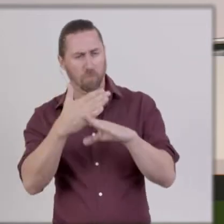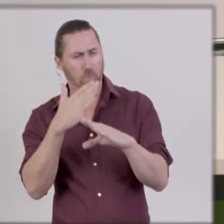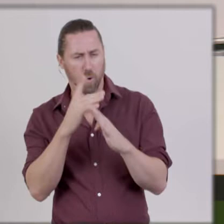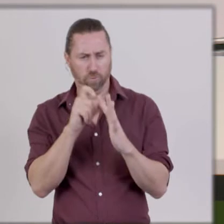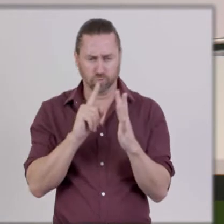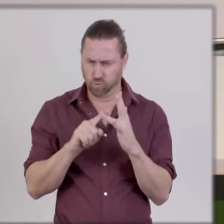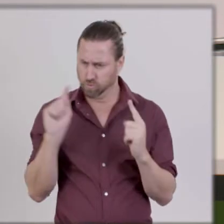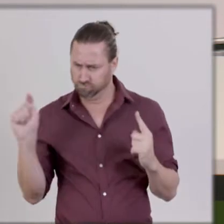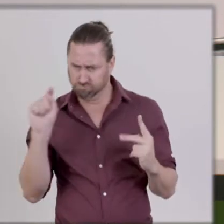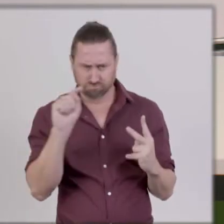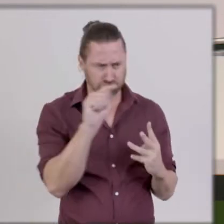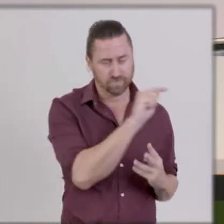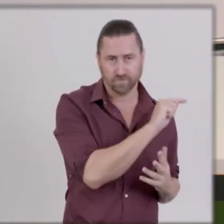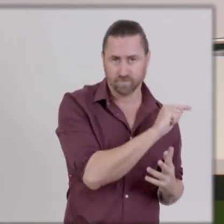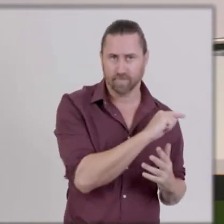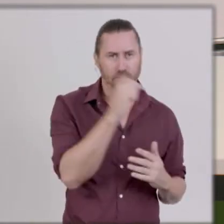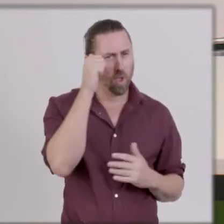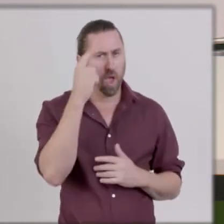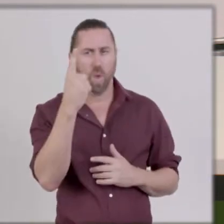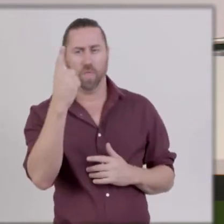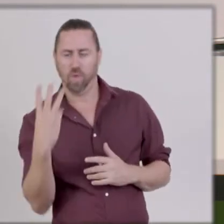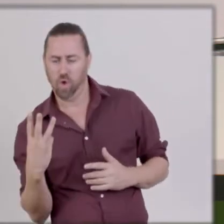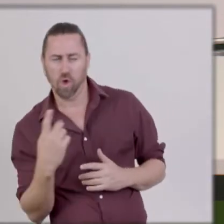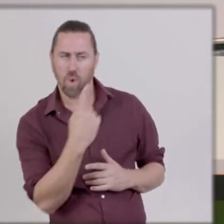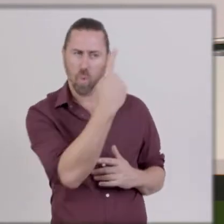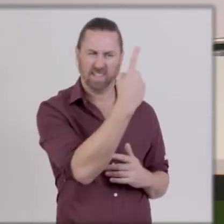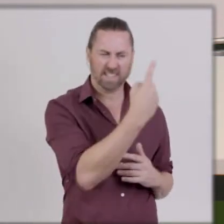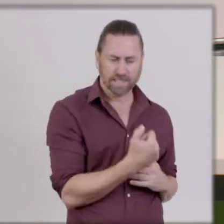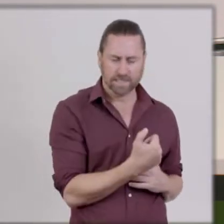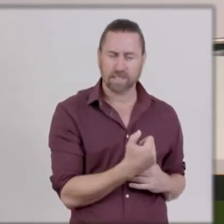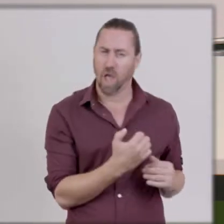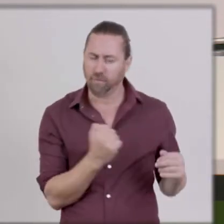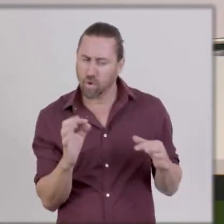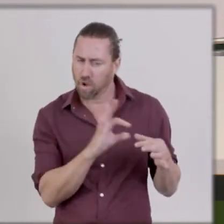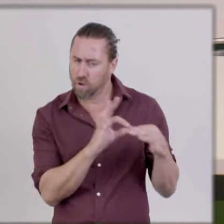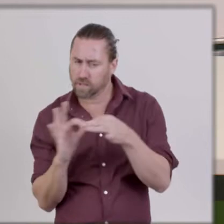I know that thirds and sixths are related fractions so I'm going to draw a number line,